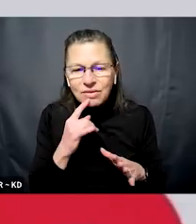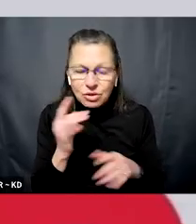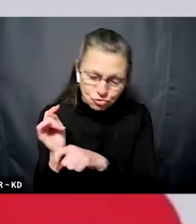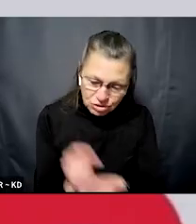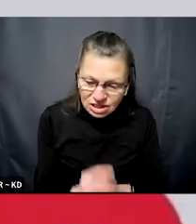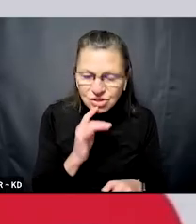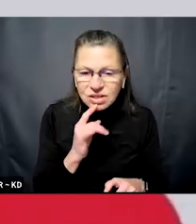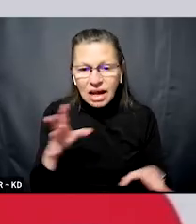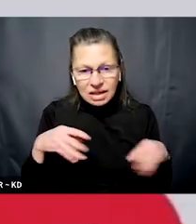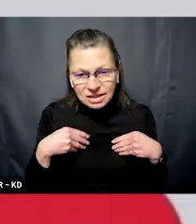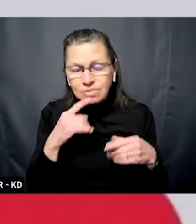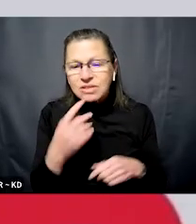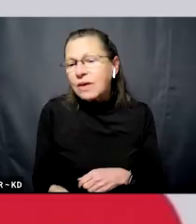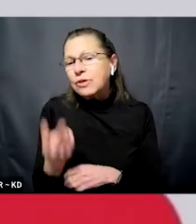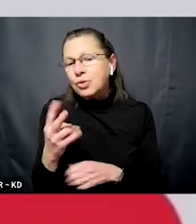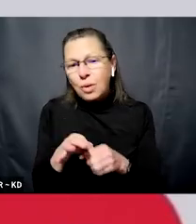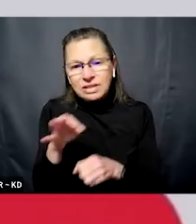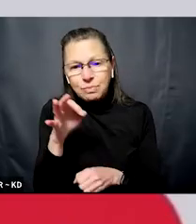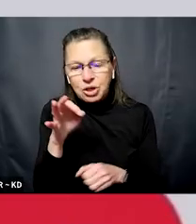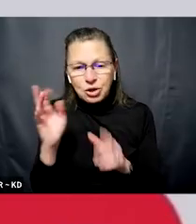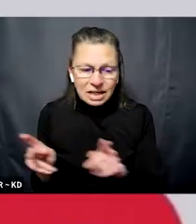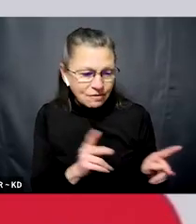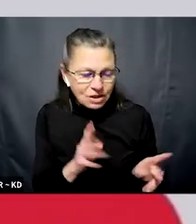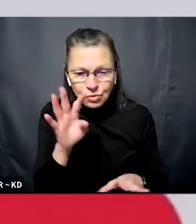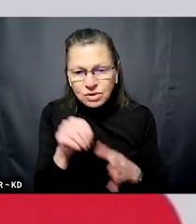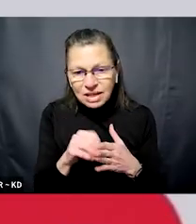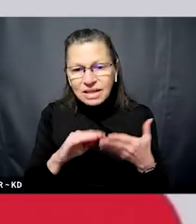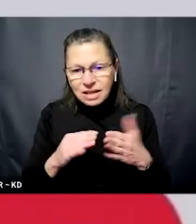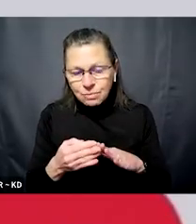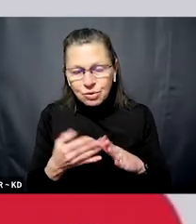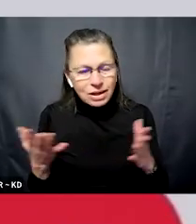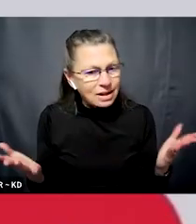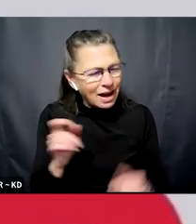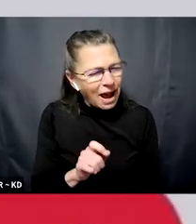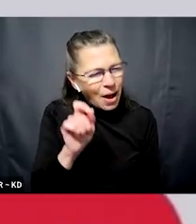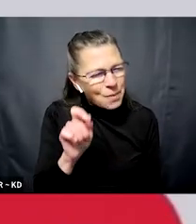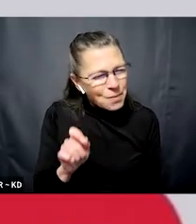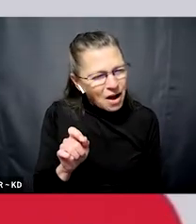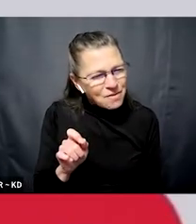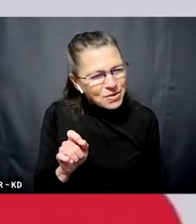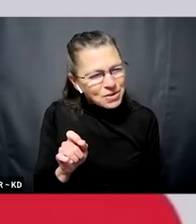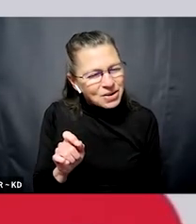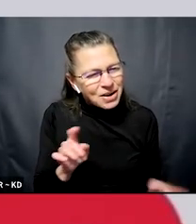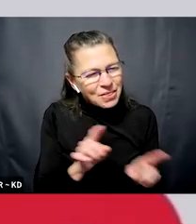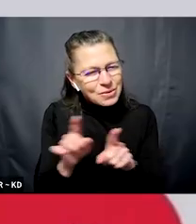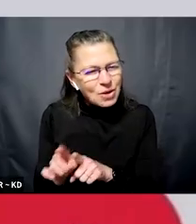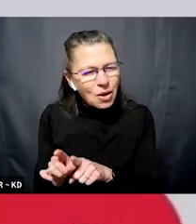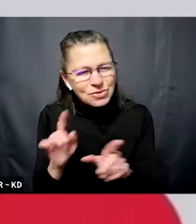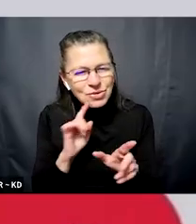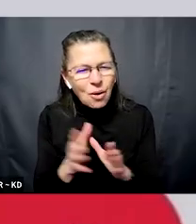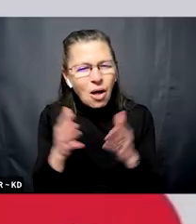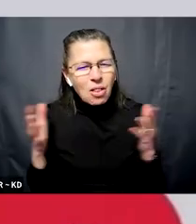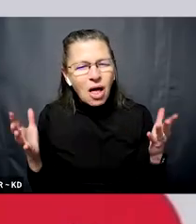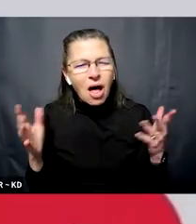spirit individuals within the community. However, there is also so much colonization that happens,